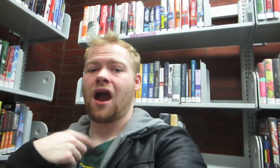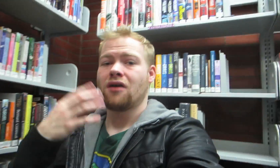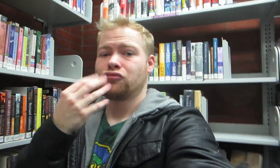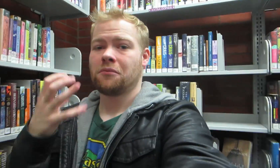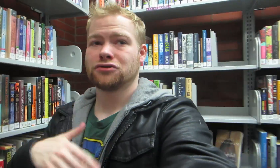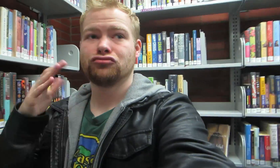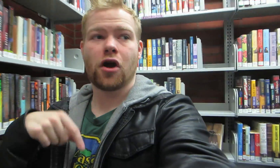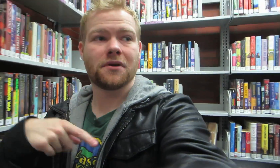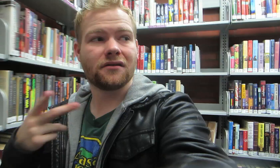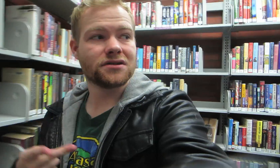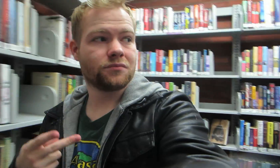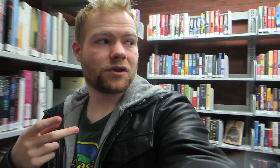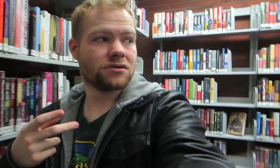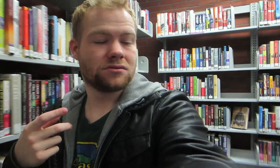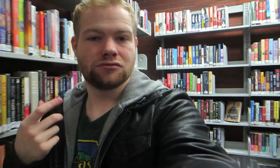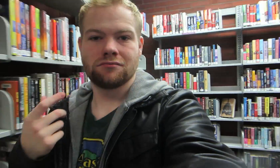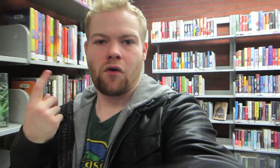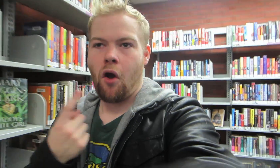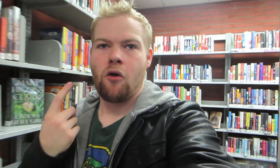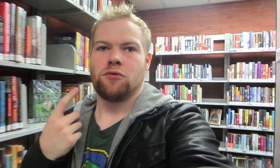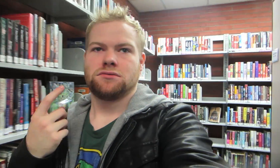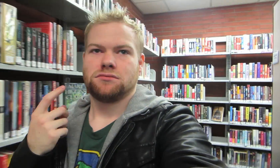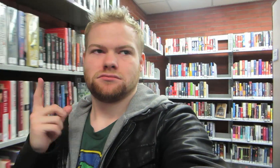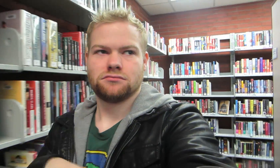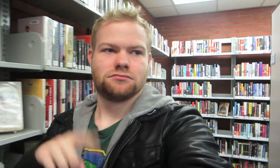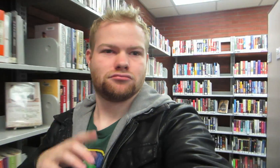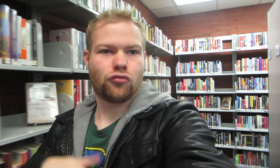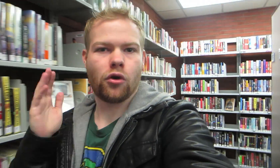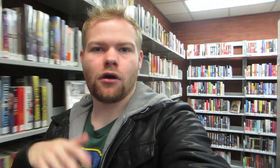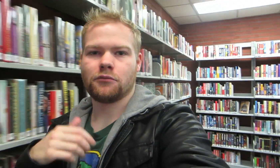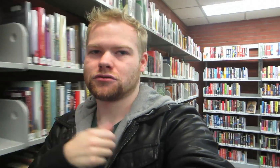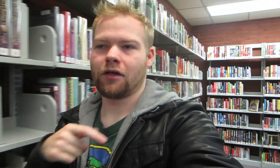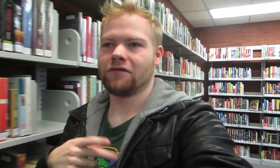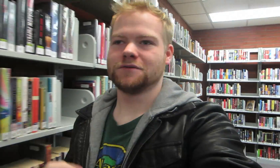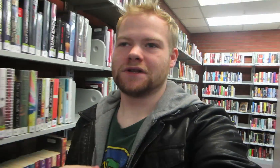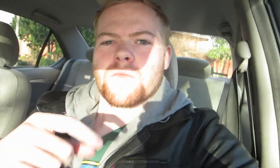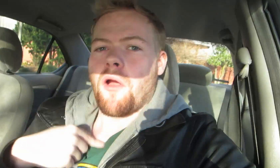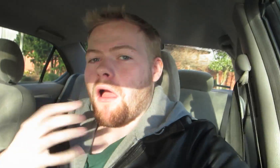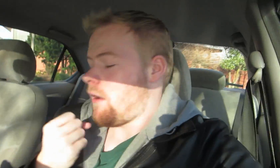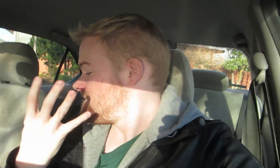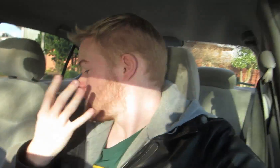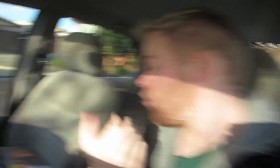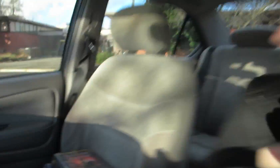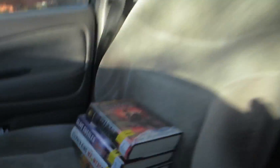I pretty much grew up in this place. I always came here growing up. Love this place. I got four books.